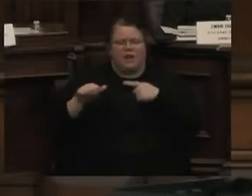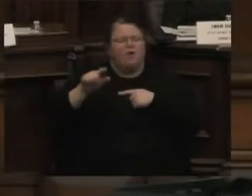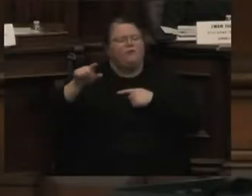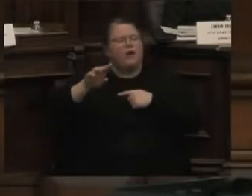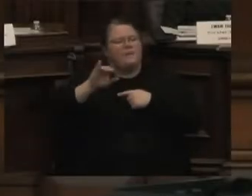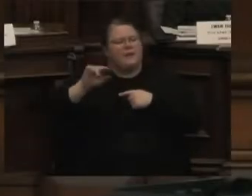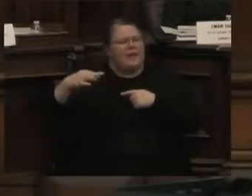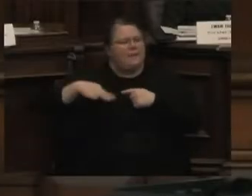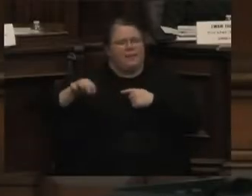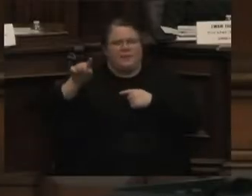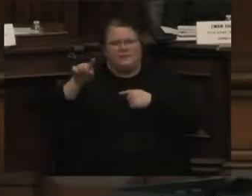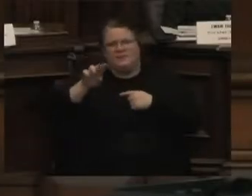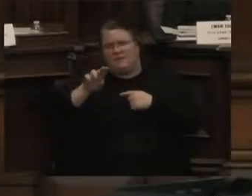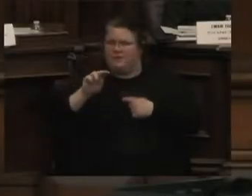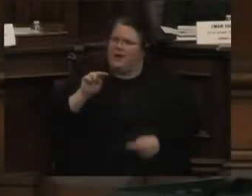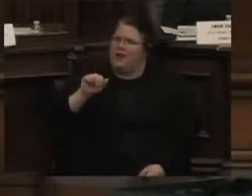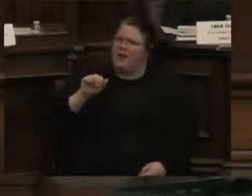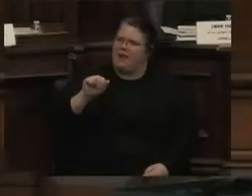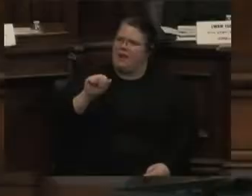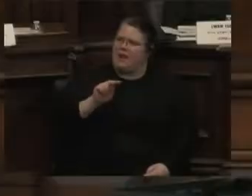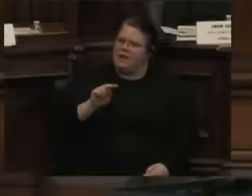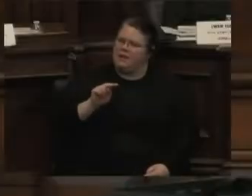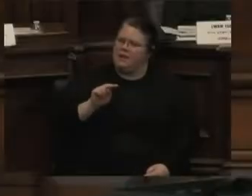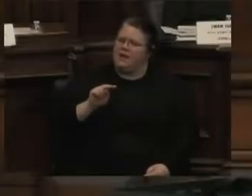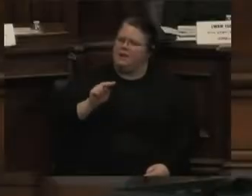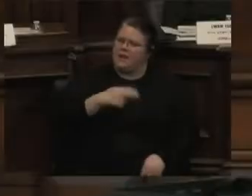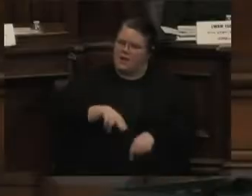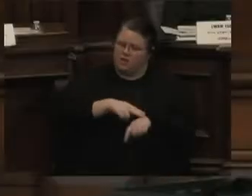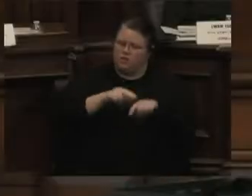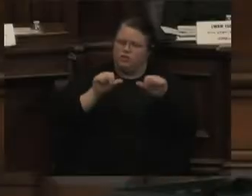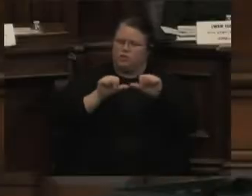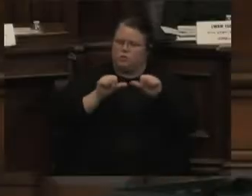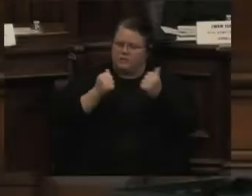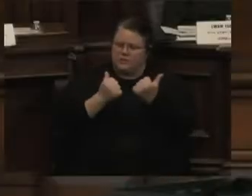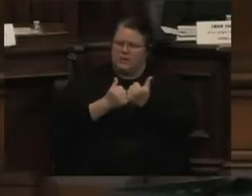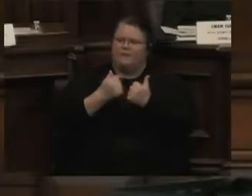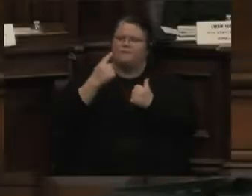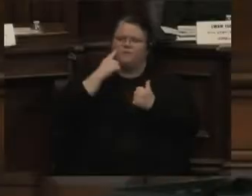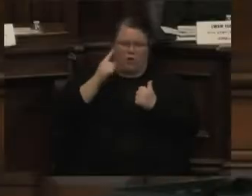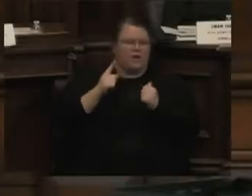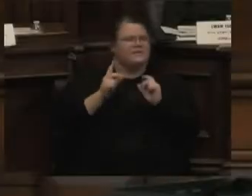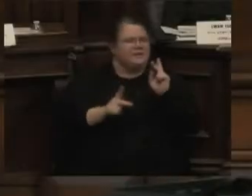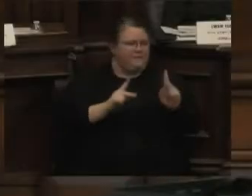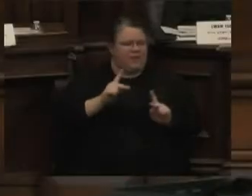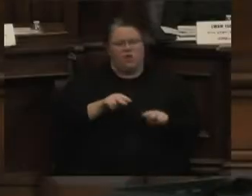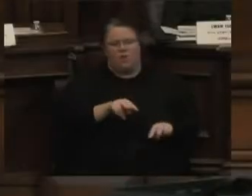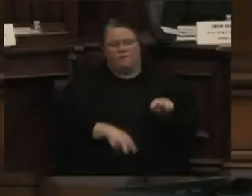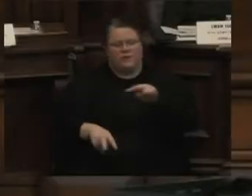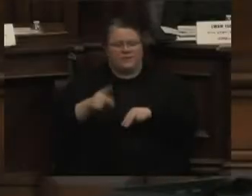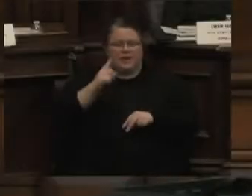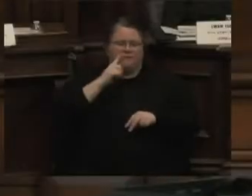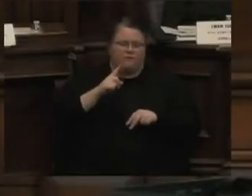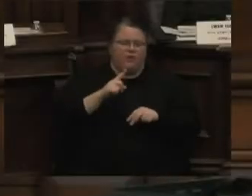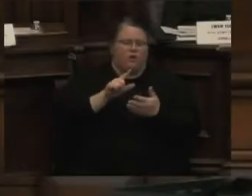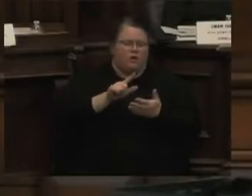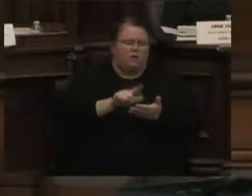too attended the Nicole training in Minneapolis, and